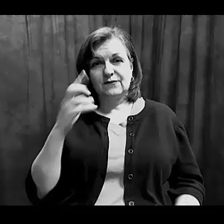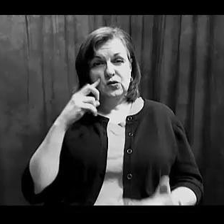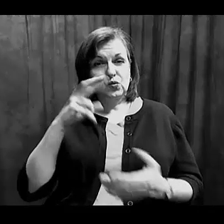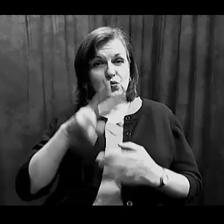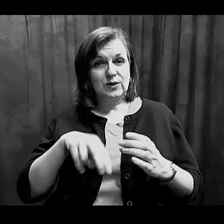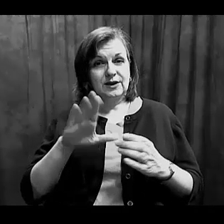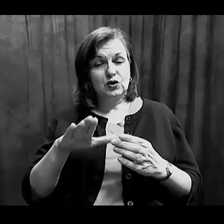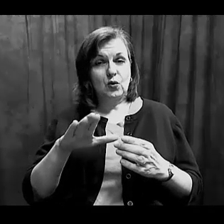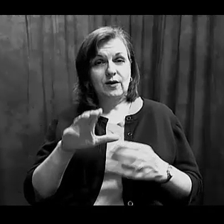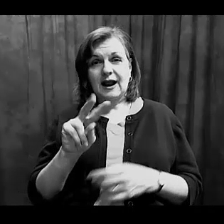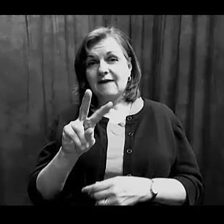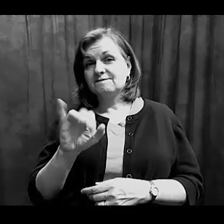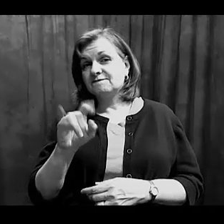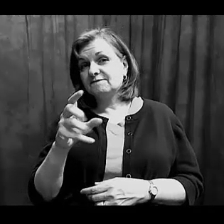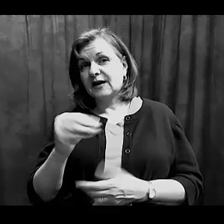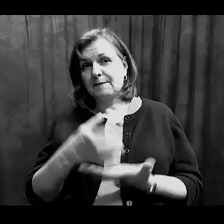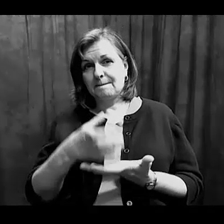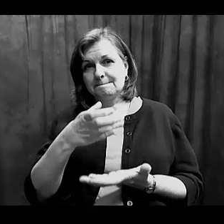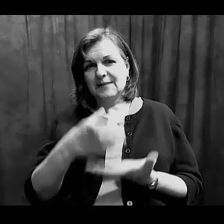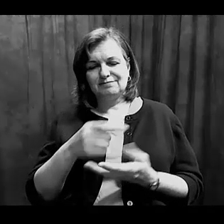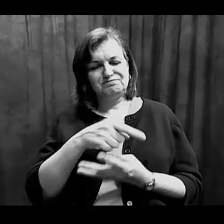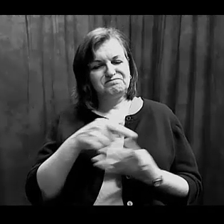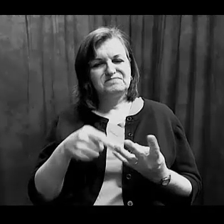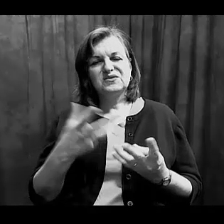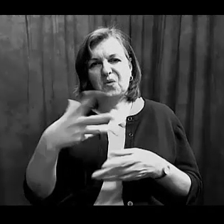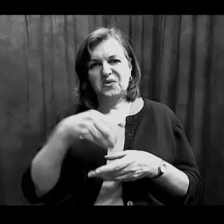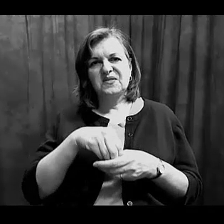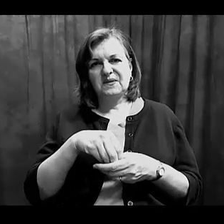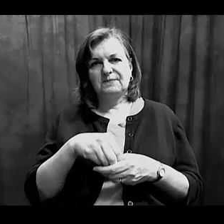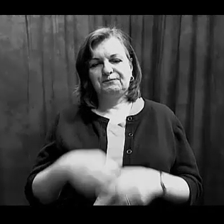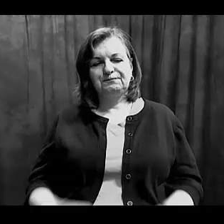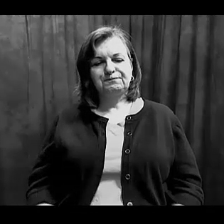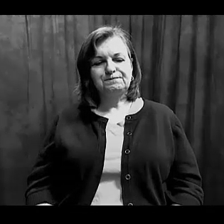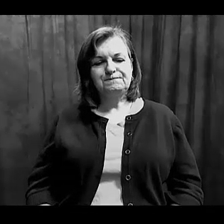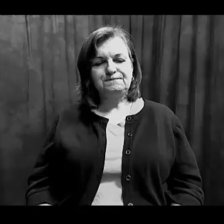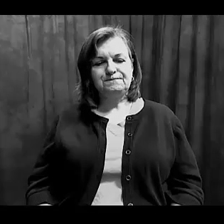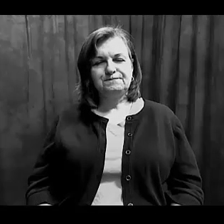and if you read the back your vitamin bottle they are all gonna be there!